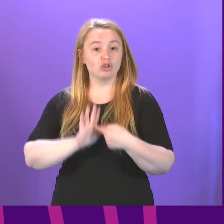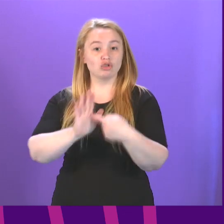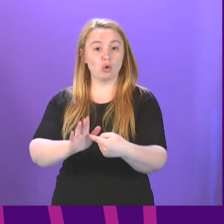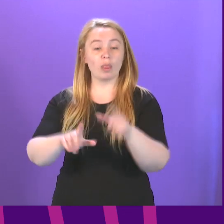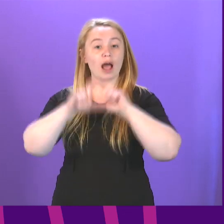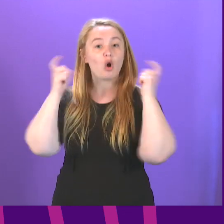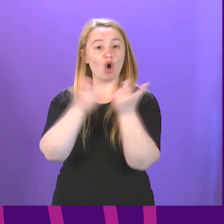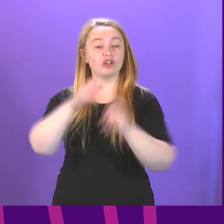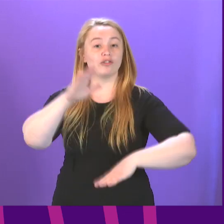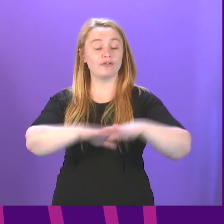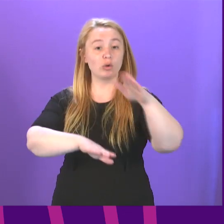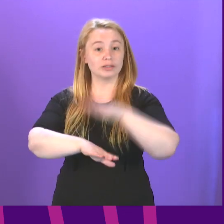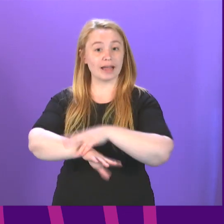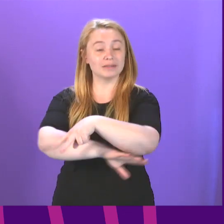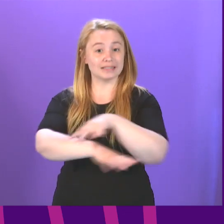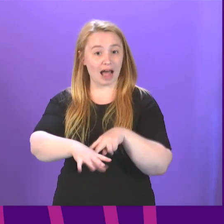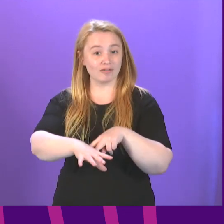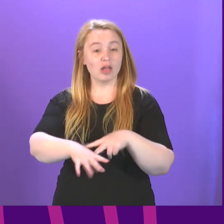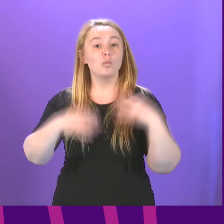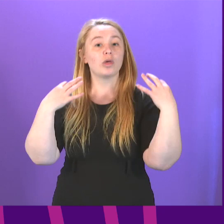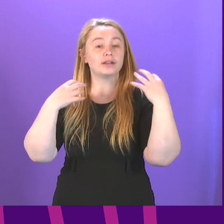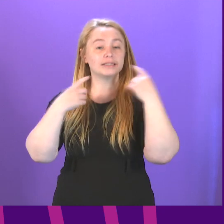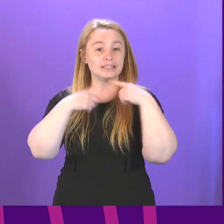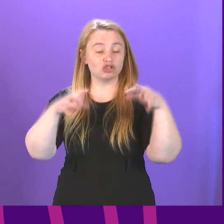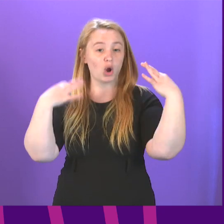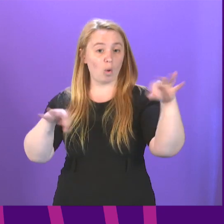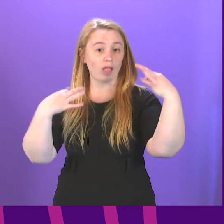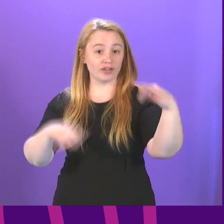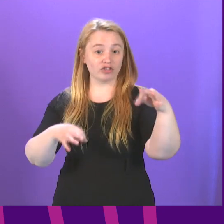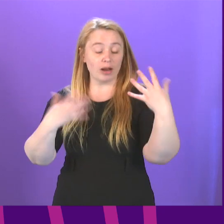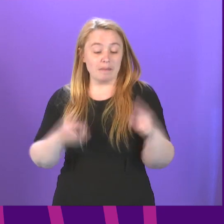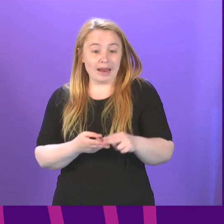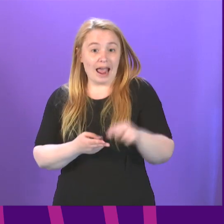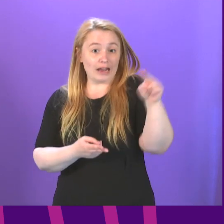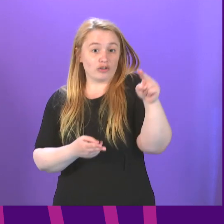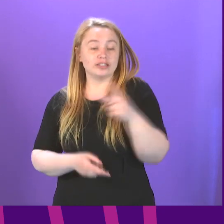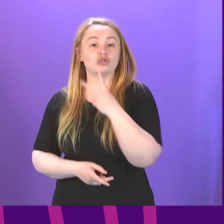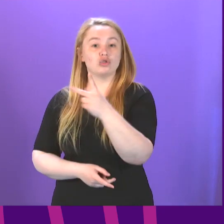staff with a recognised teaching qualification in Scots colleges increased by 2.1 percentage points